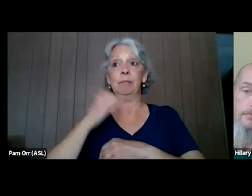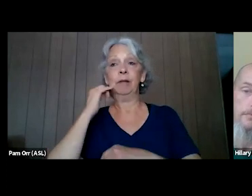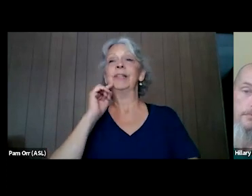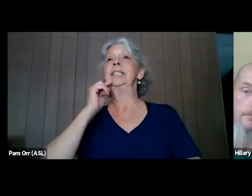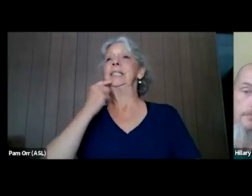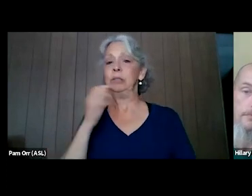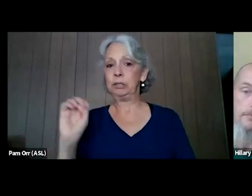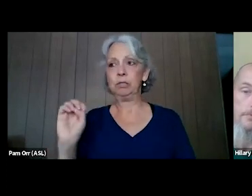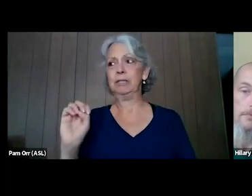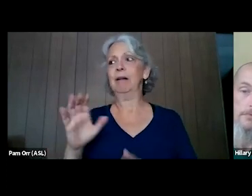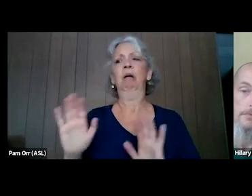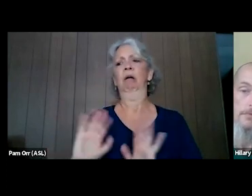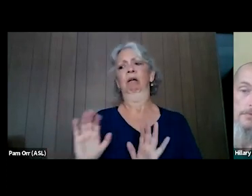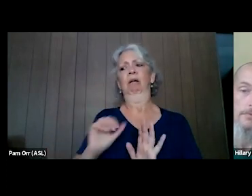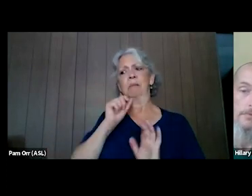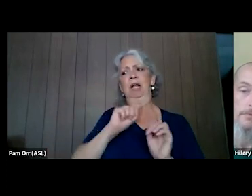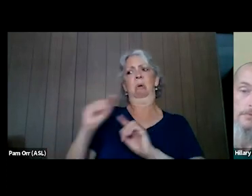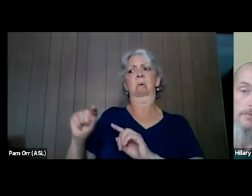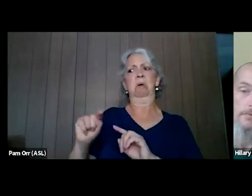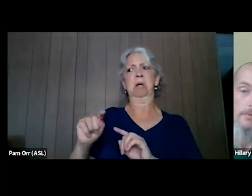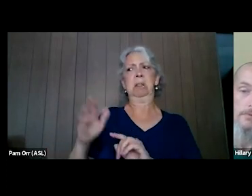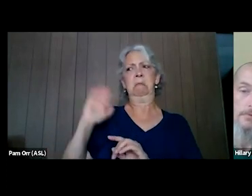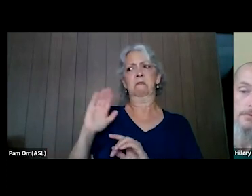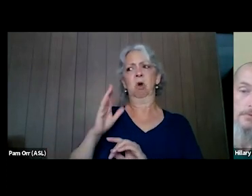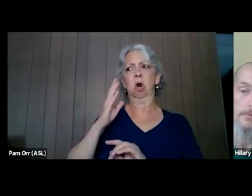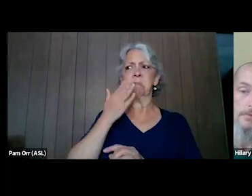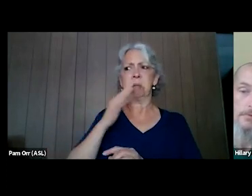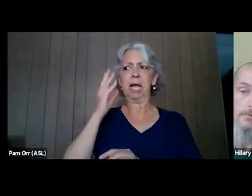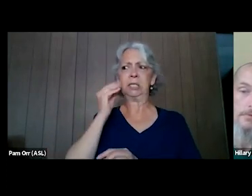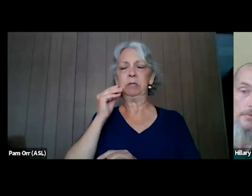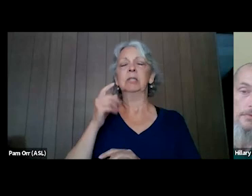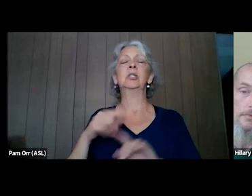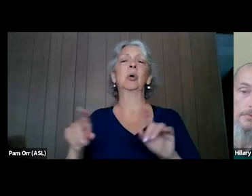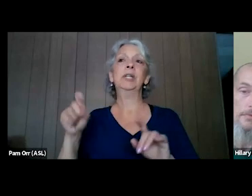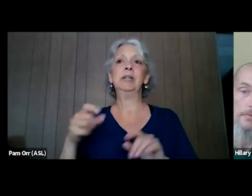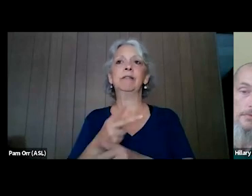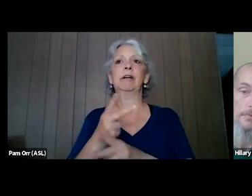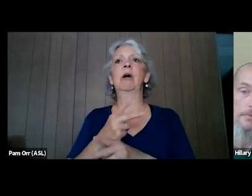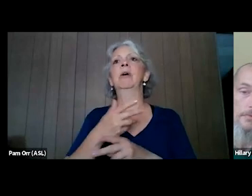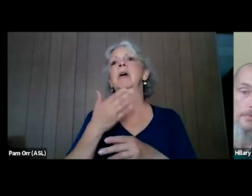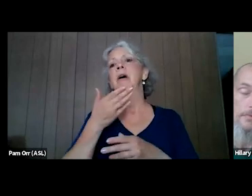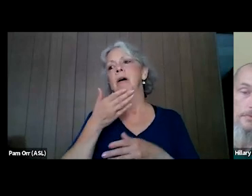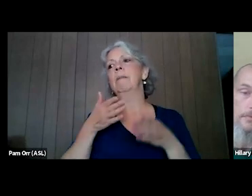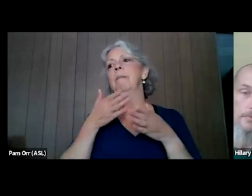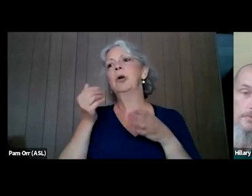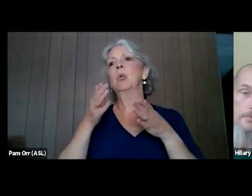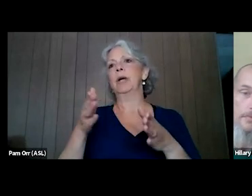And I think that this is really kind of the reality of our healthcare system. We really have to figure out a better way to support our folks who really need the healthcare support.